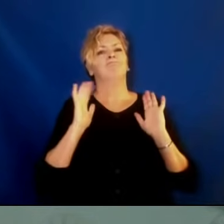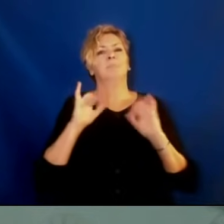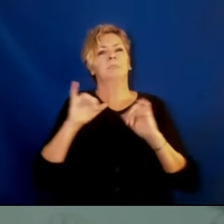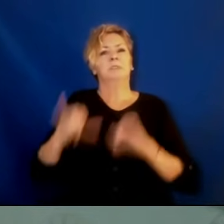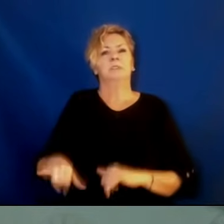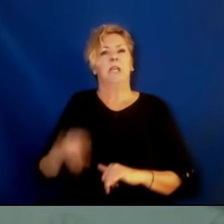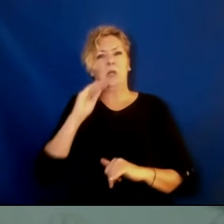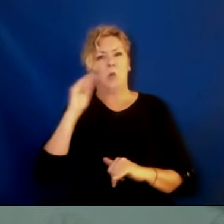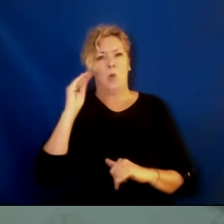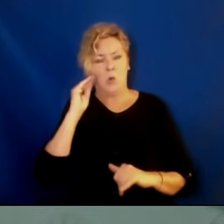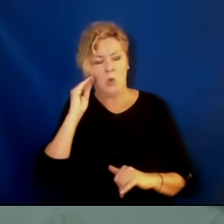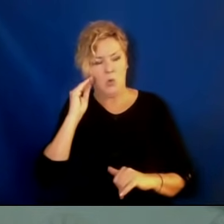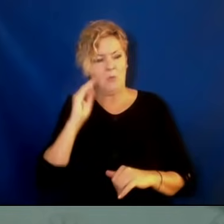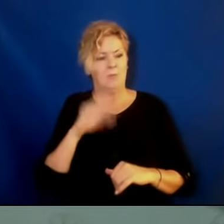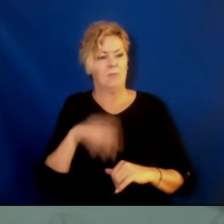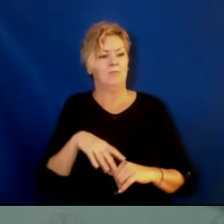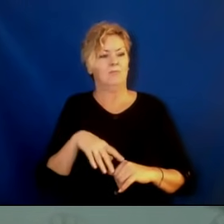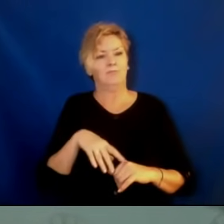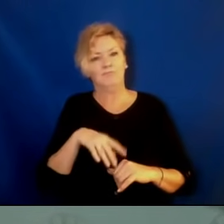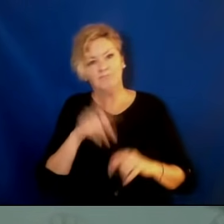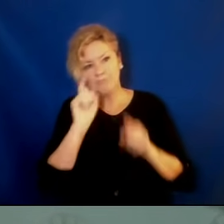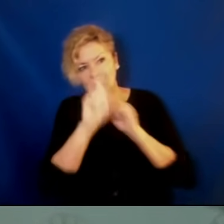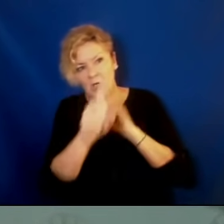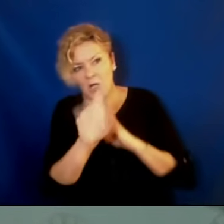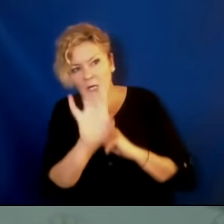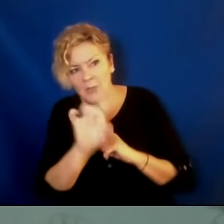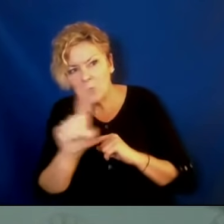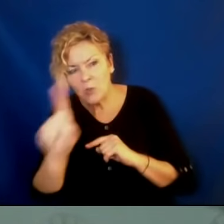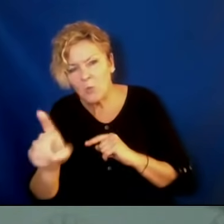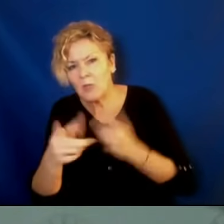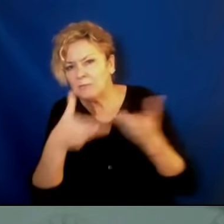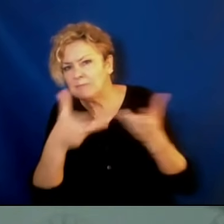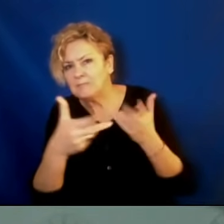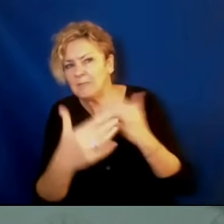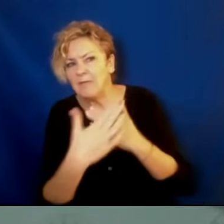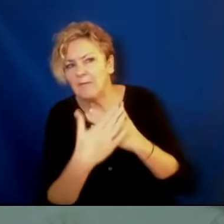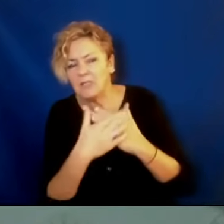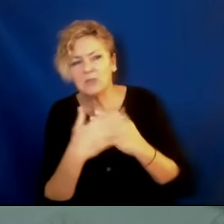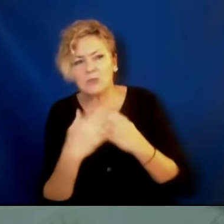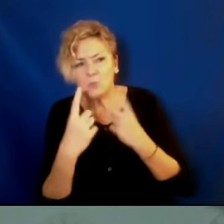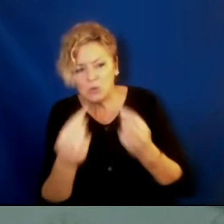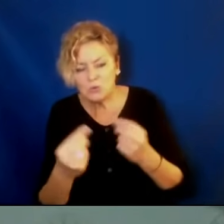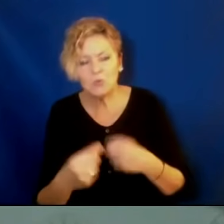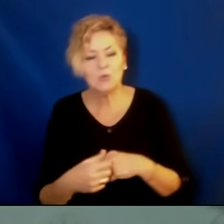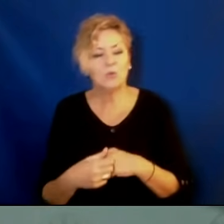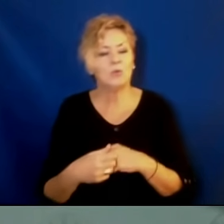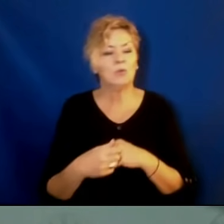of COVID-19, above and beyond the background risk and I think that is the other thing to keep